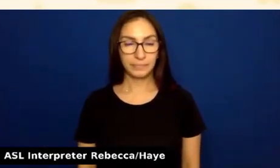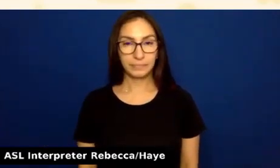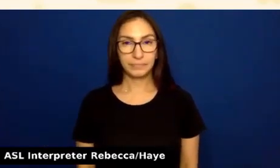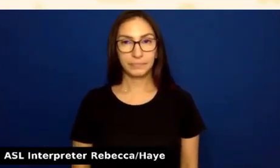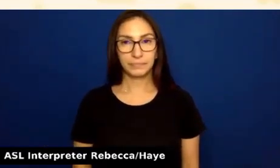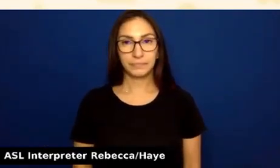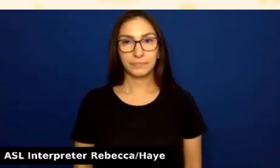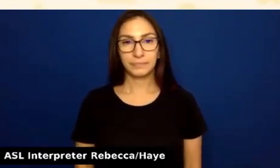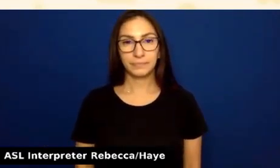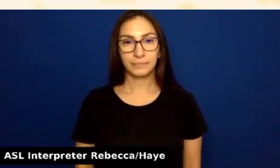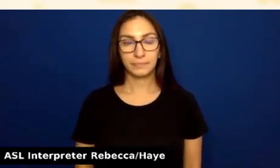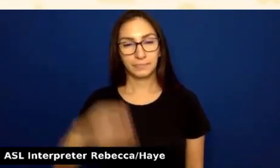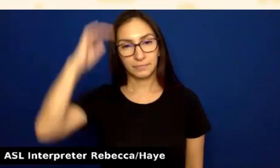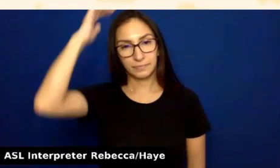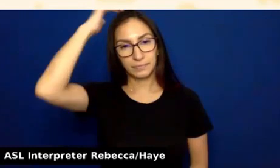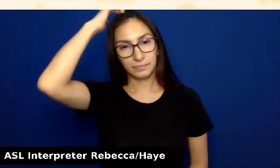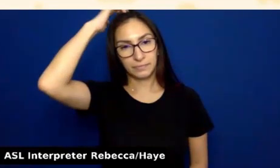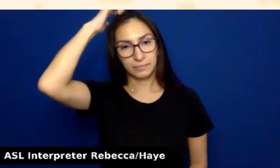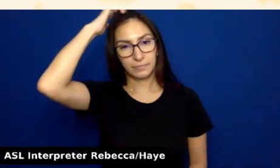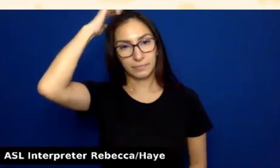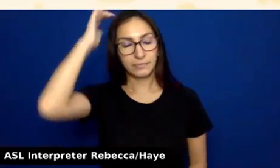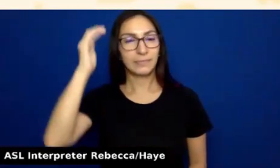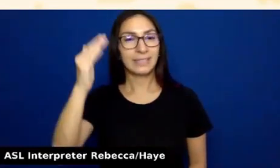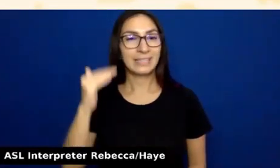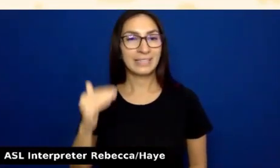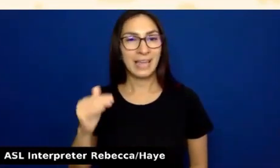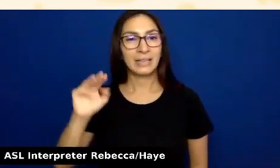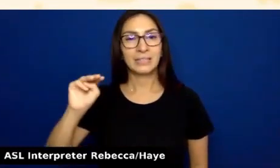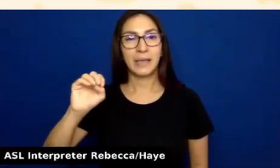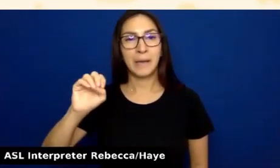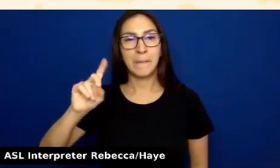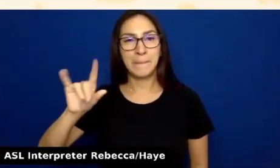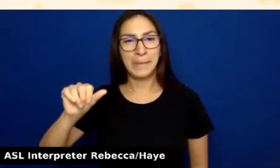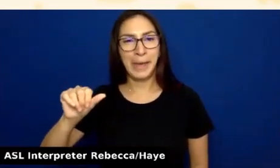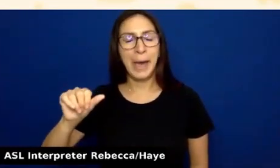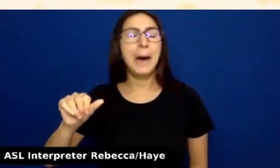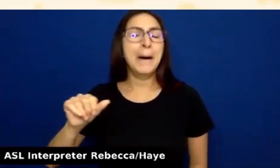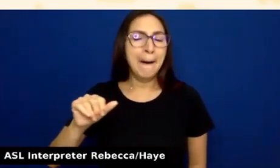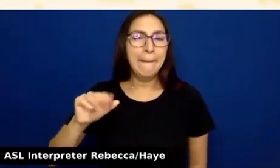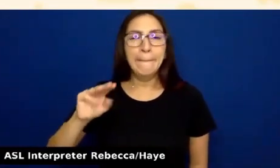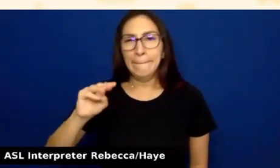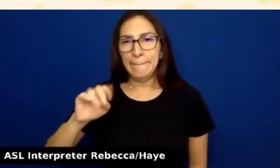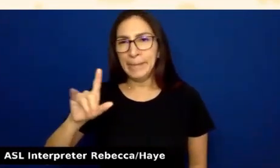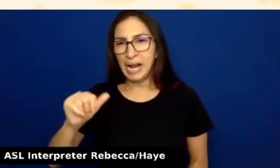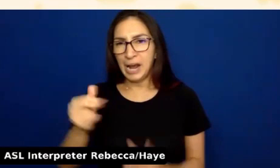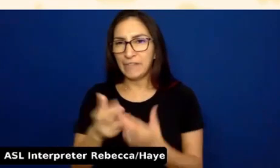Next is Media. So media resources that are done by the theme should not auto start.